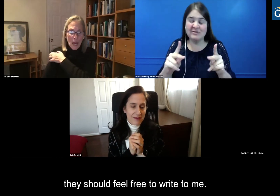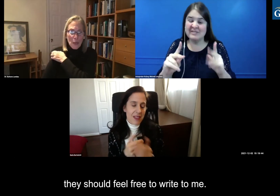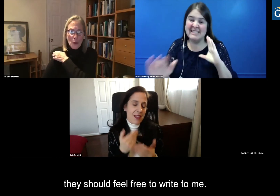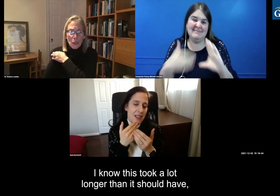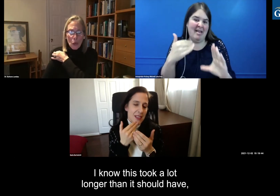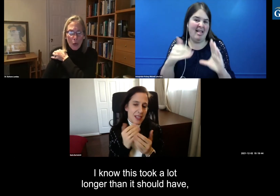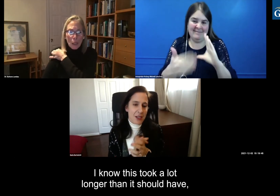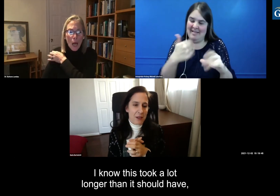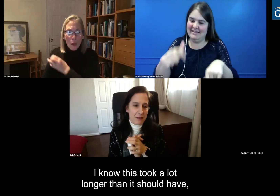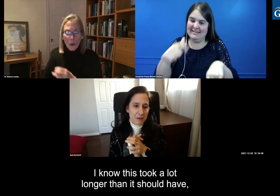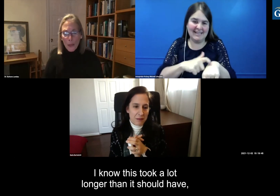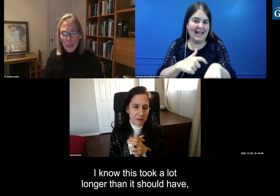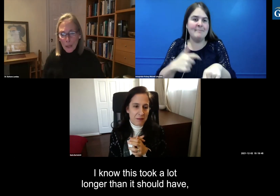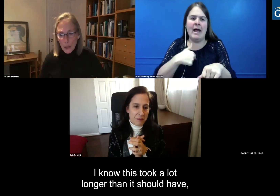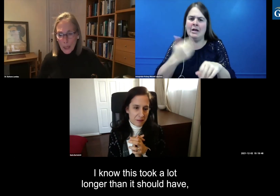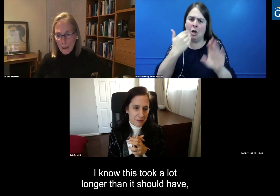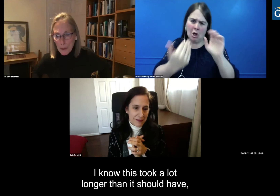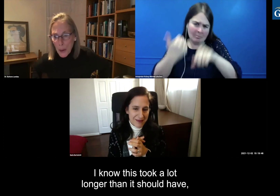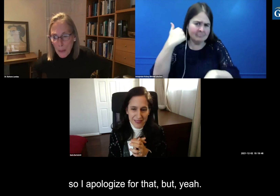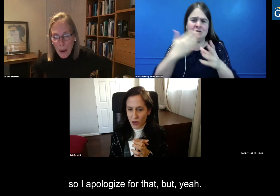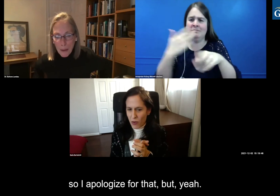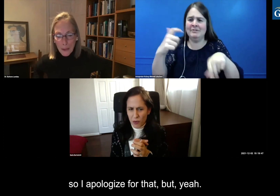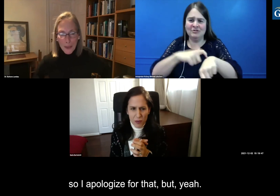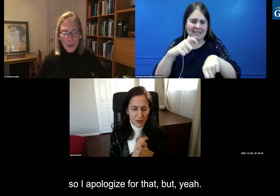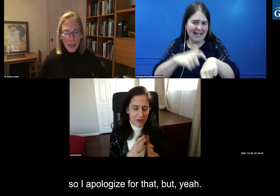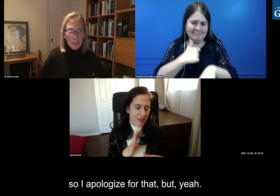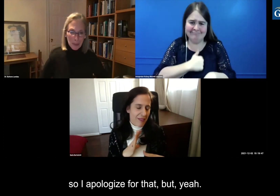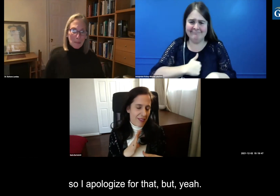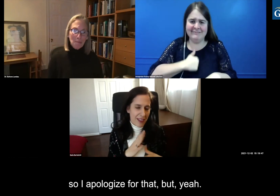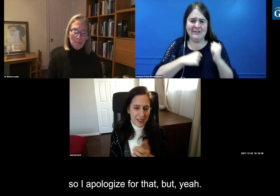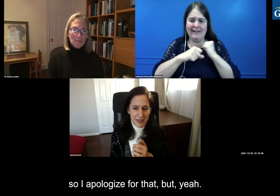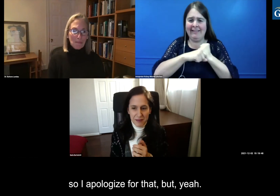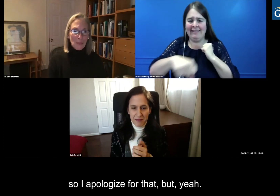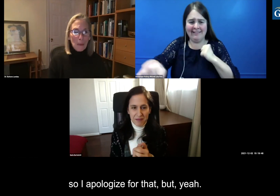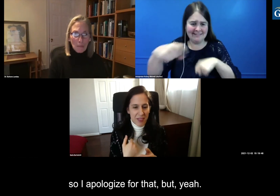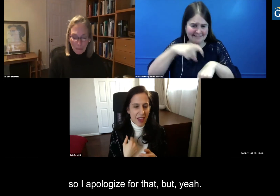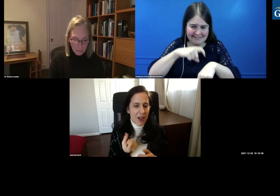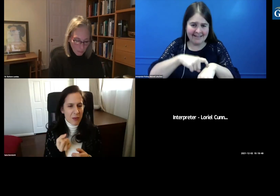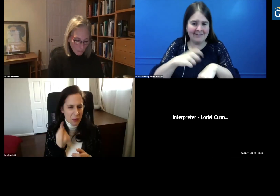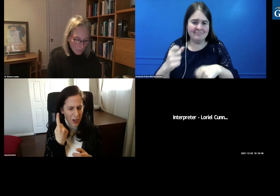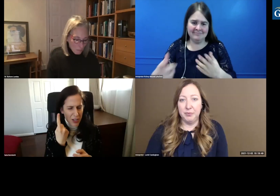know this took a lot longer than it should have so i apologize for that but